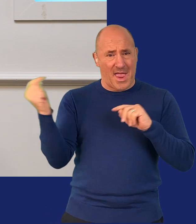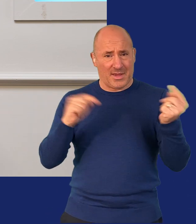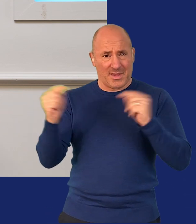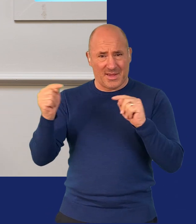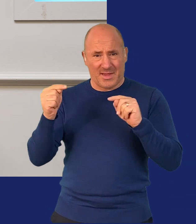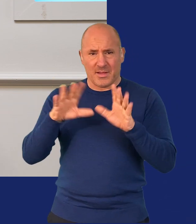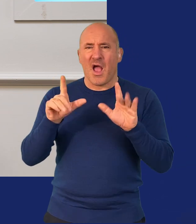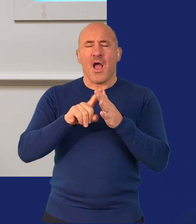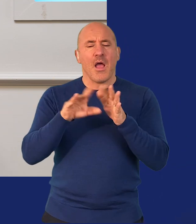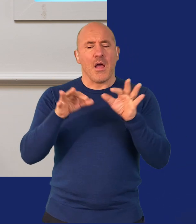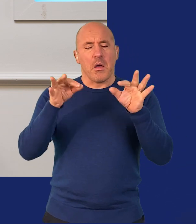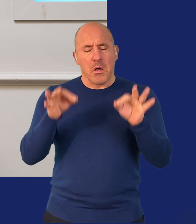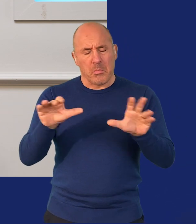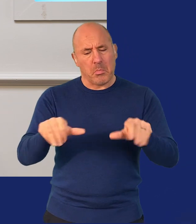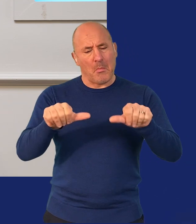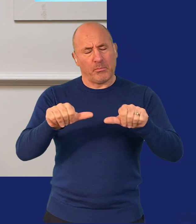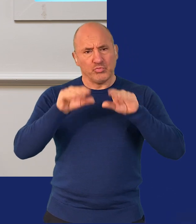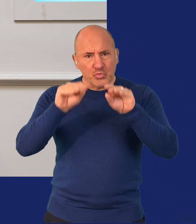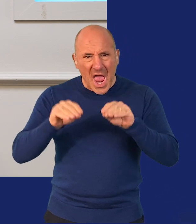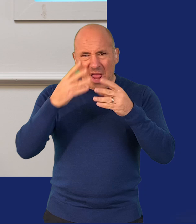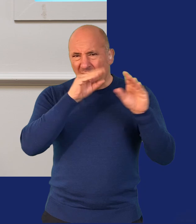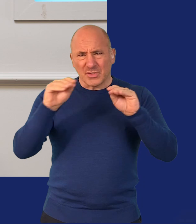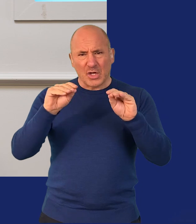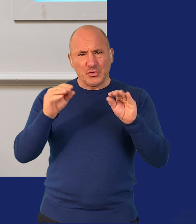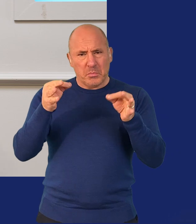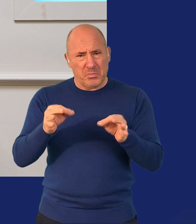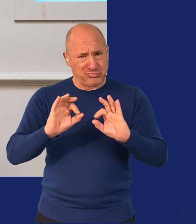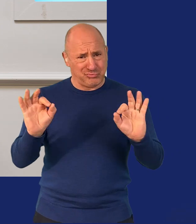training or education around how to make learning effective, um,